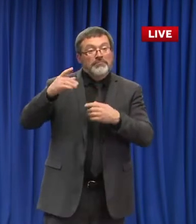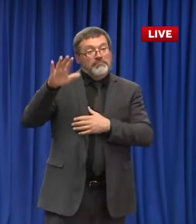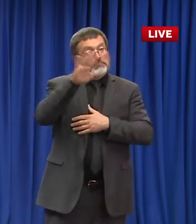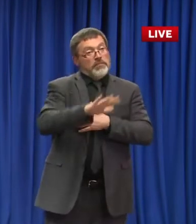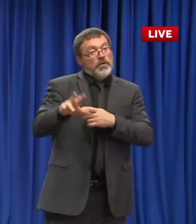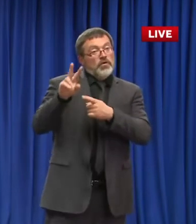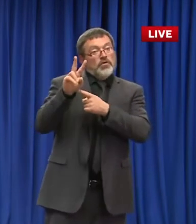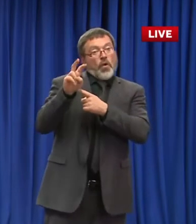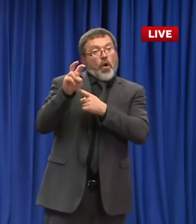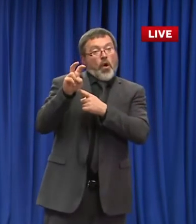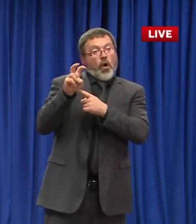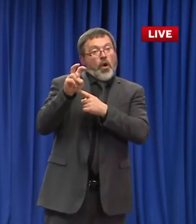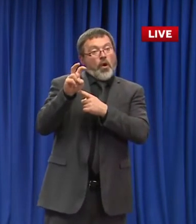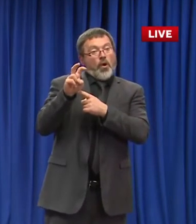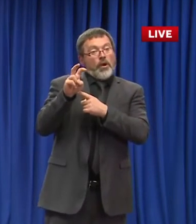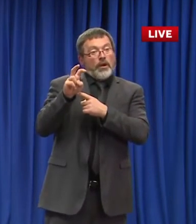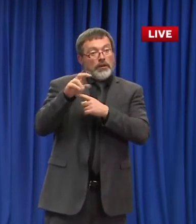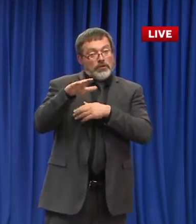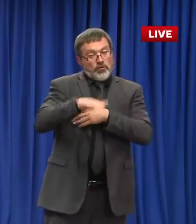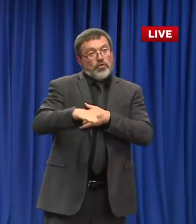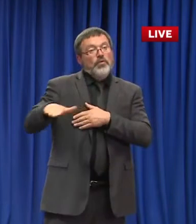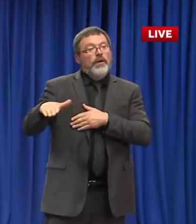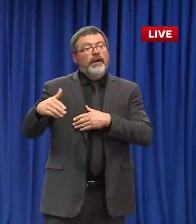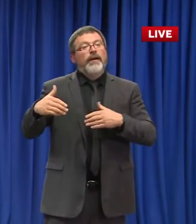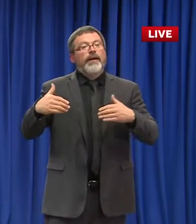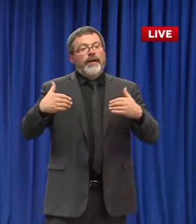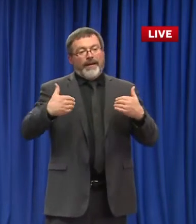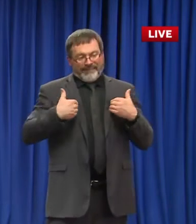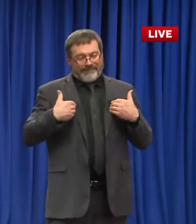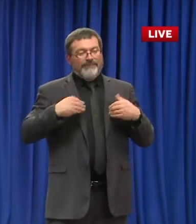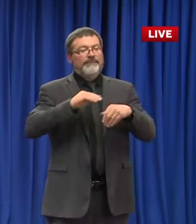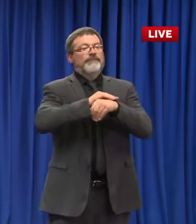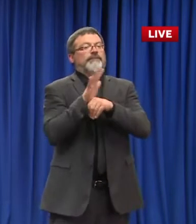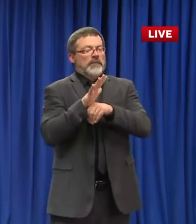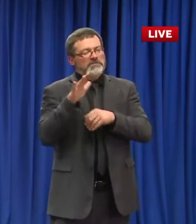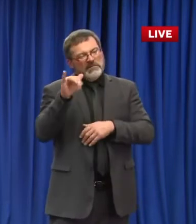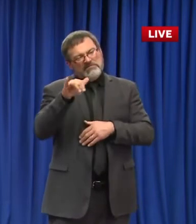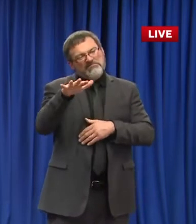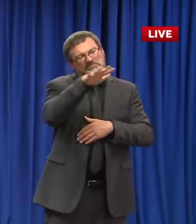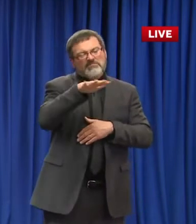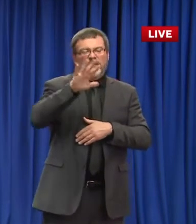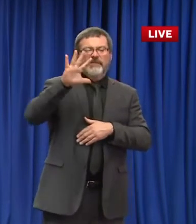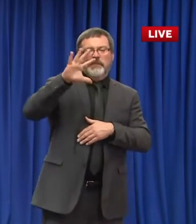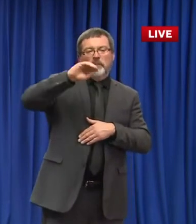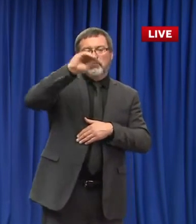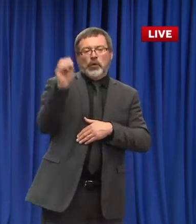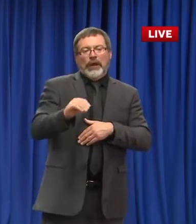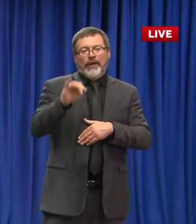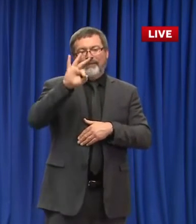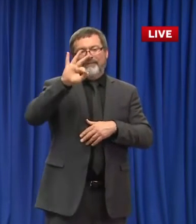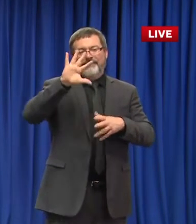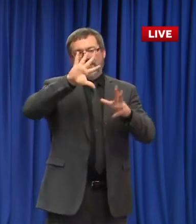WE’VE HAD ABOUT 200 CHILDREN UNDER THE AGE OF TWENTY CONFIRMED WITH COVID-19 IN NEW HAMPSHIRE.